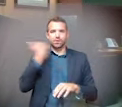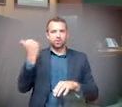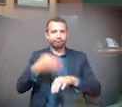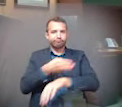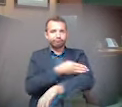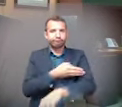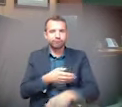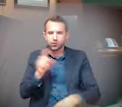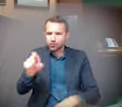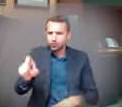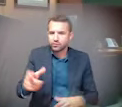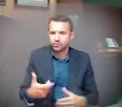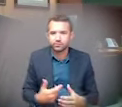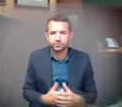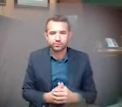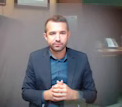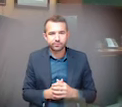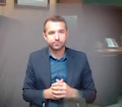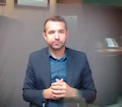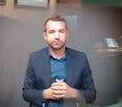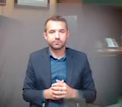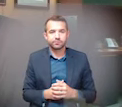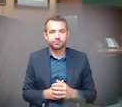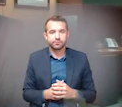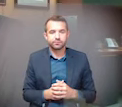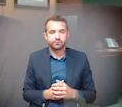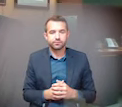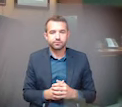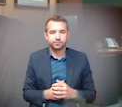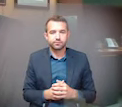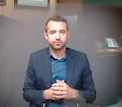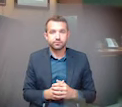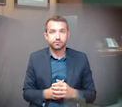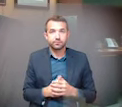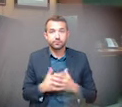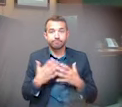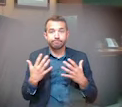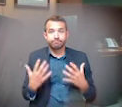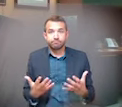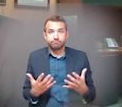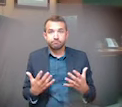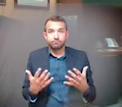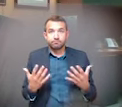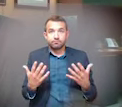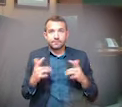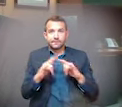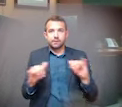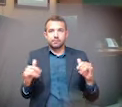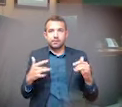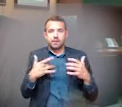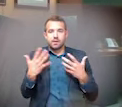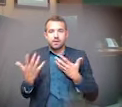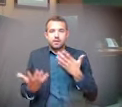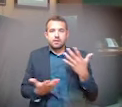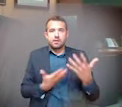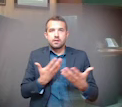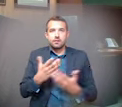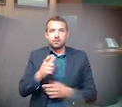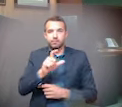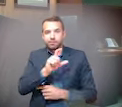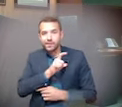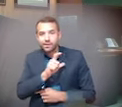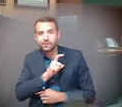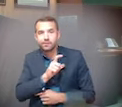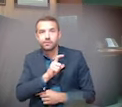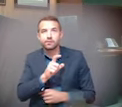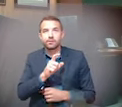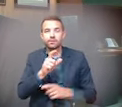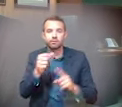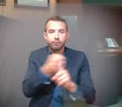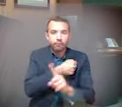And then, I recoil a bit in thinking about police brutality or racism as